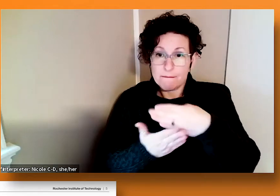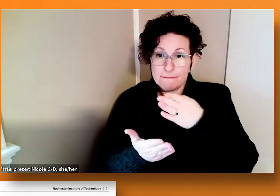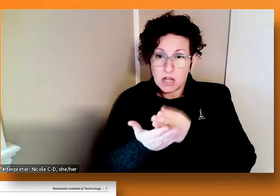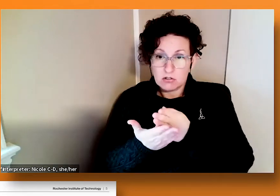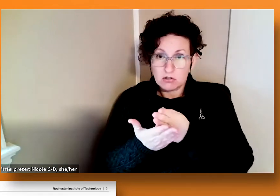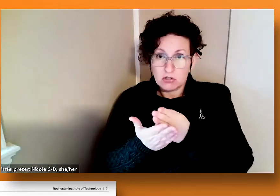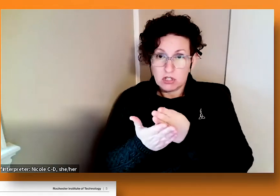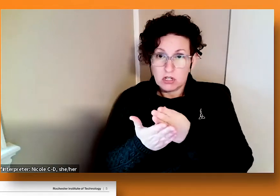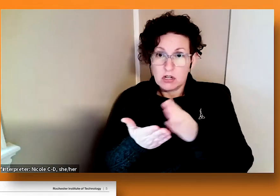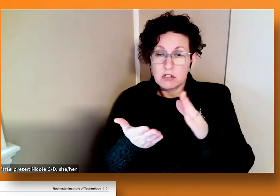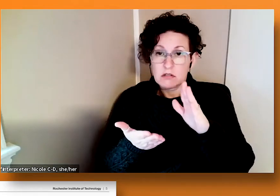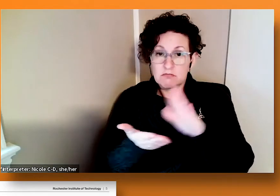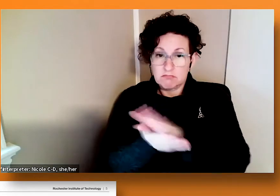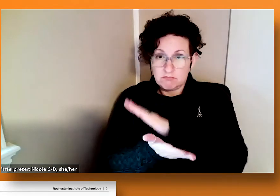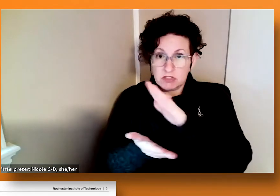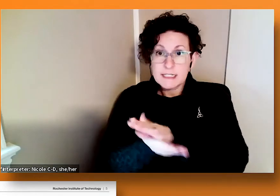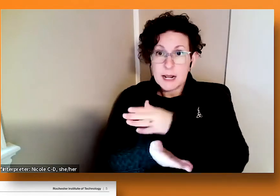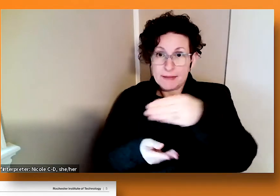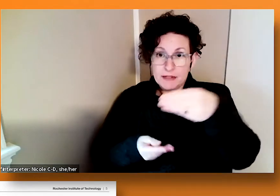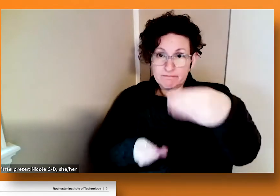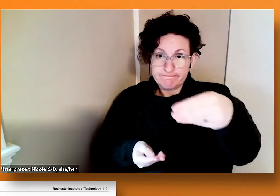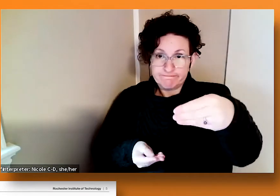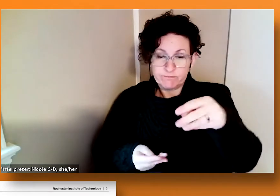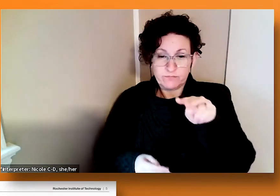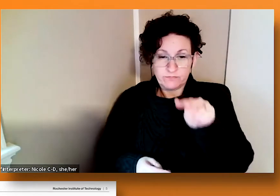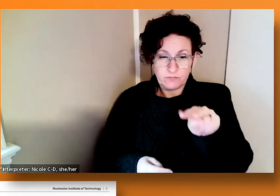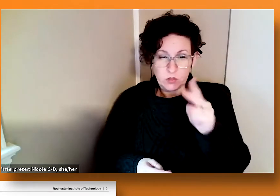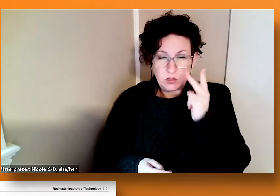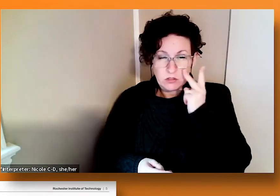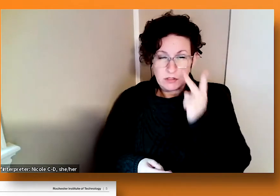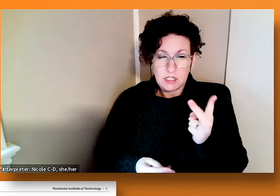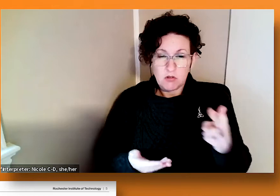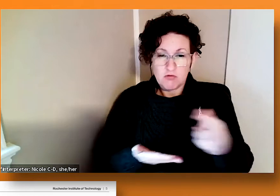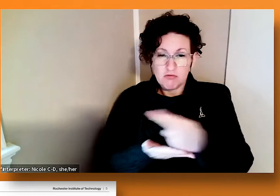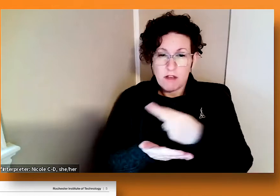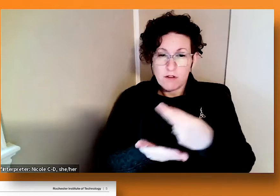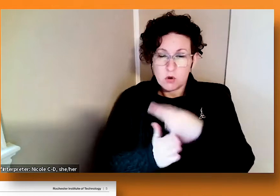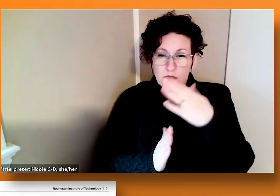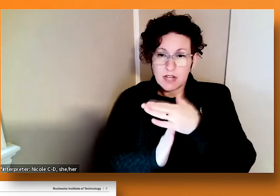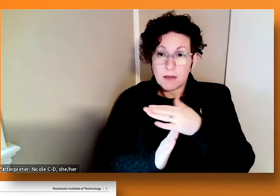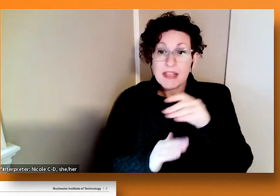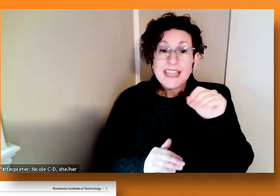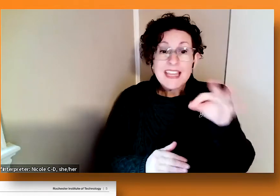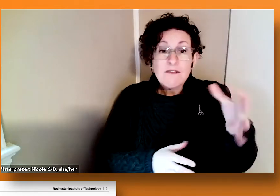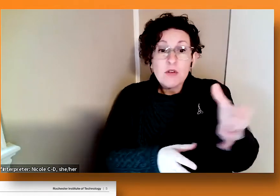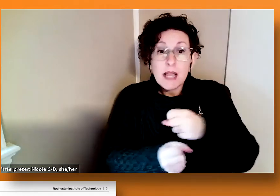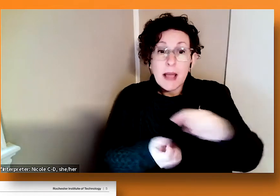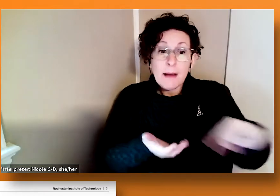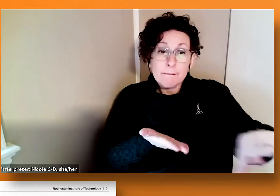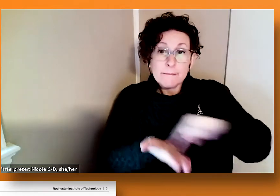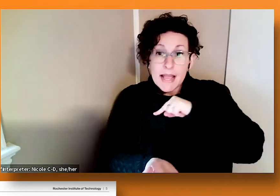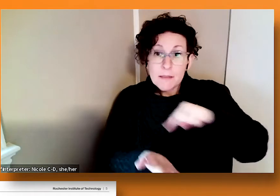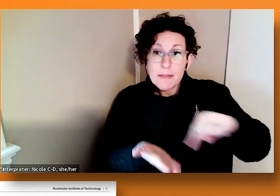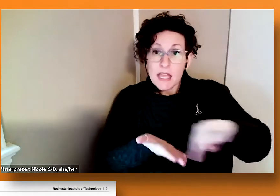revenue was at the top of the budget statement. You'll see "revenue" at the top.